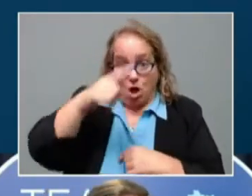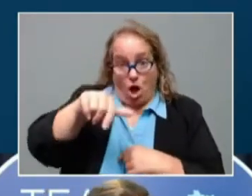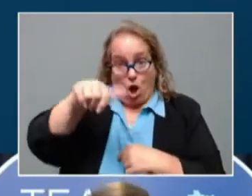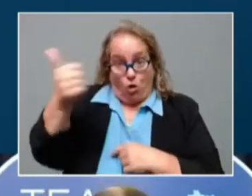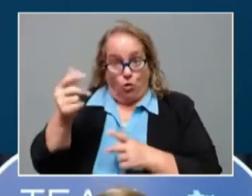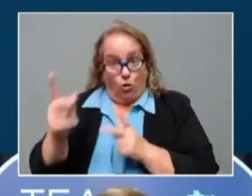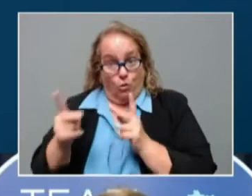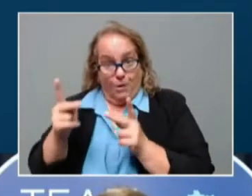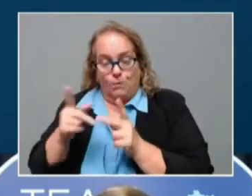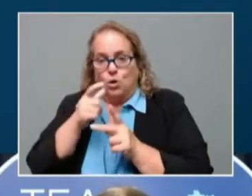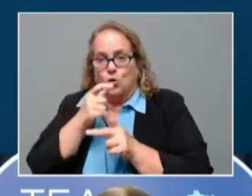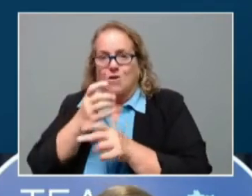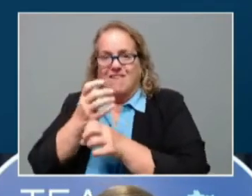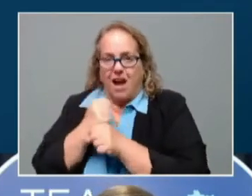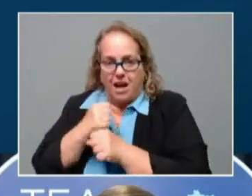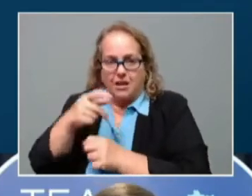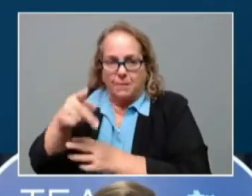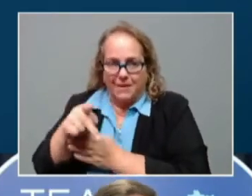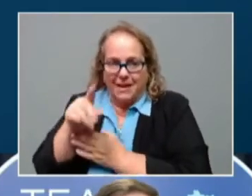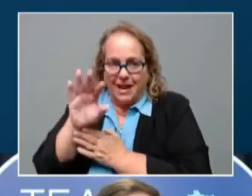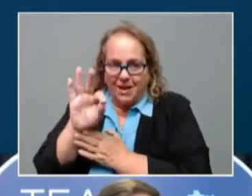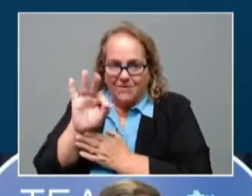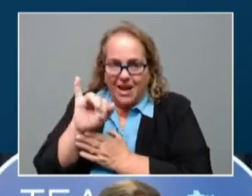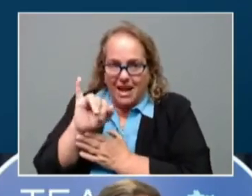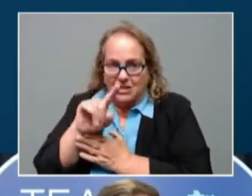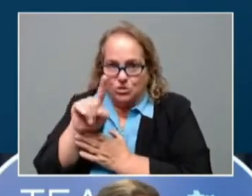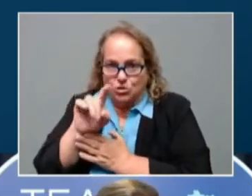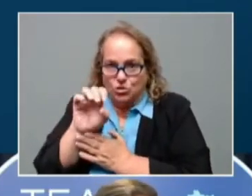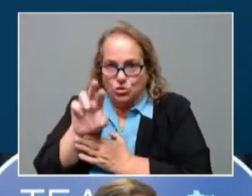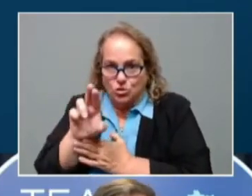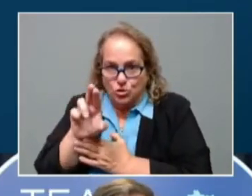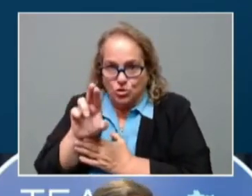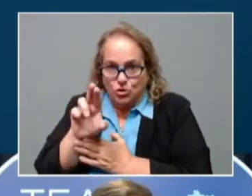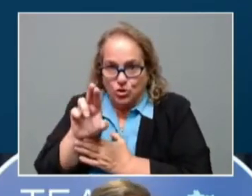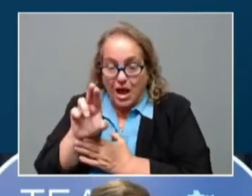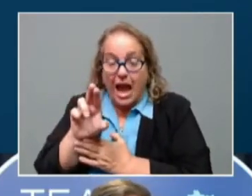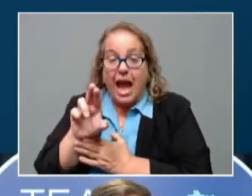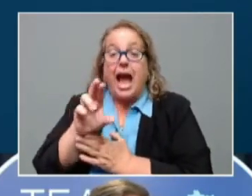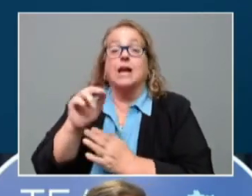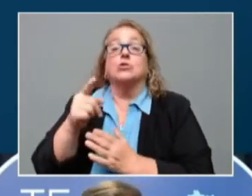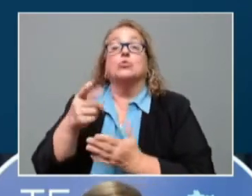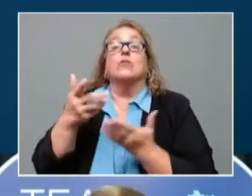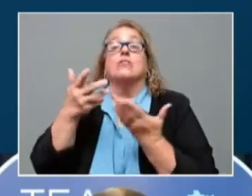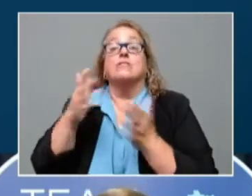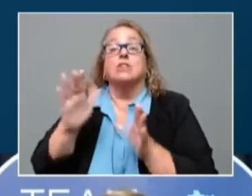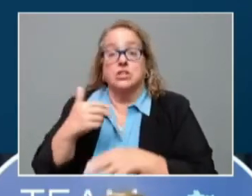vaccine and you have gotten both doses. The first shot And three weeks later